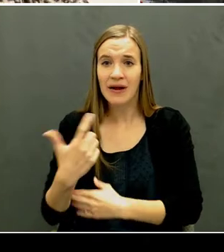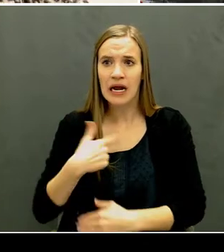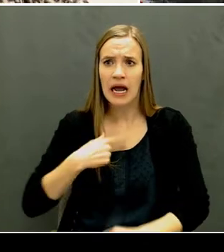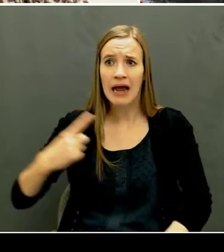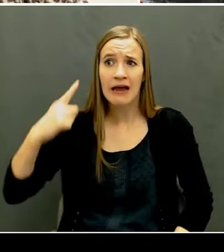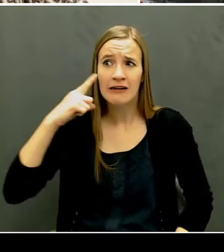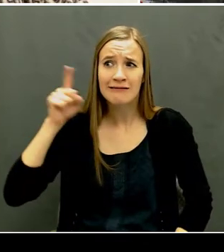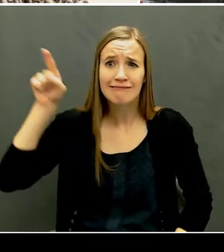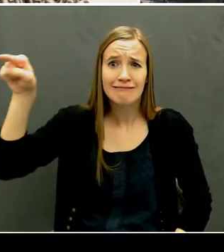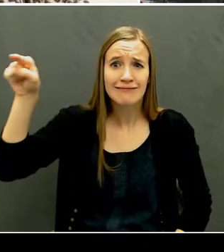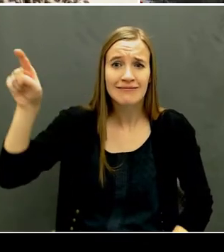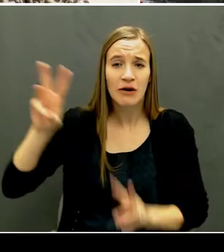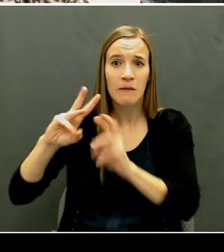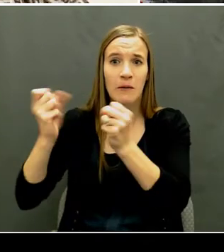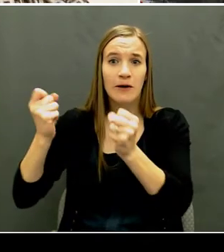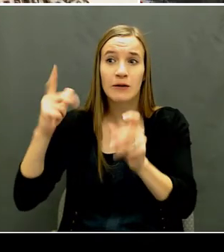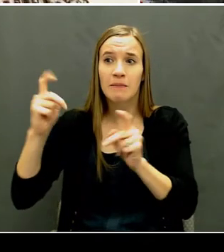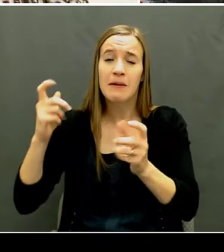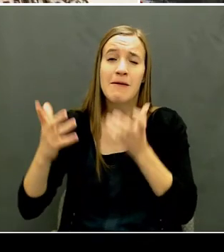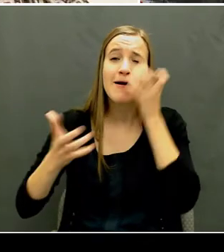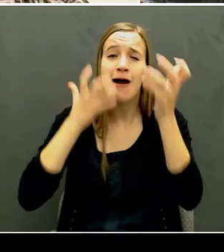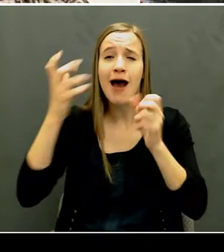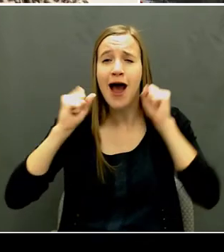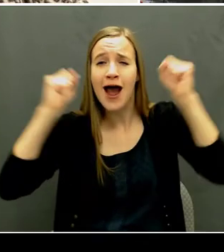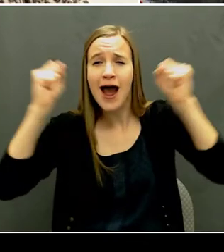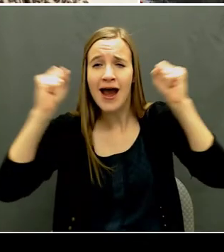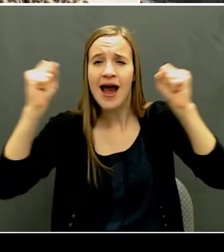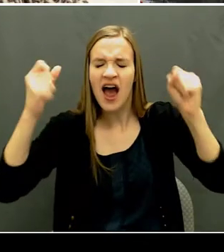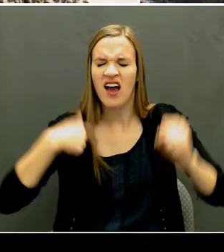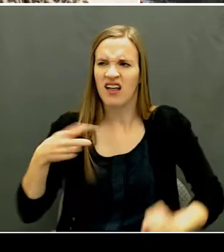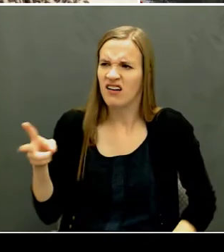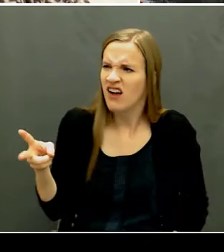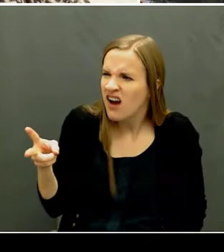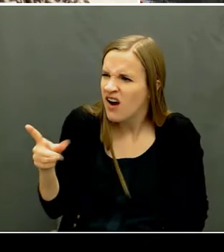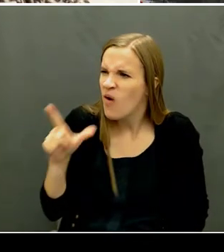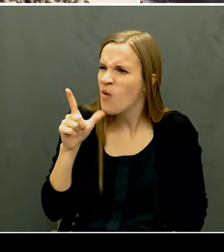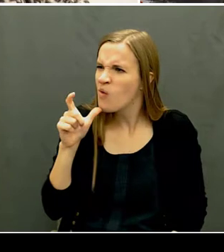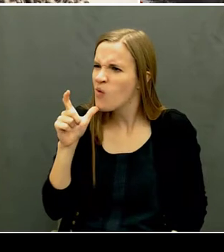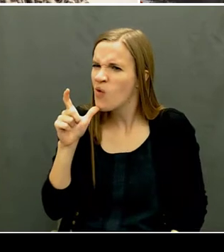the heck could be getting people that fired up that early in the morning? And of course, I